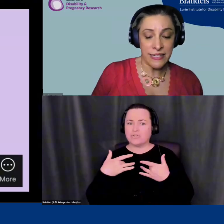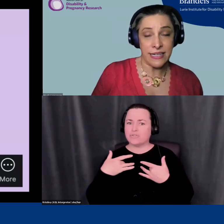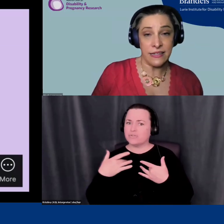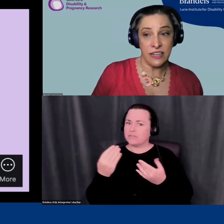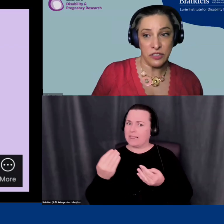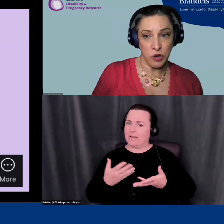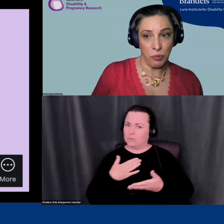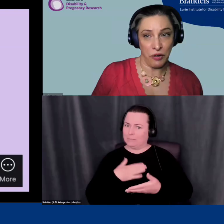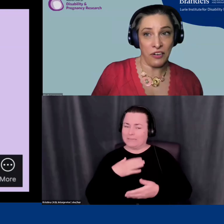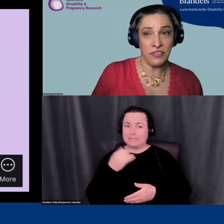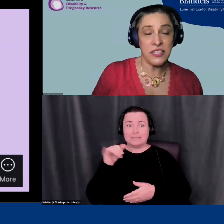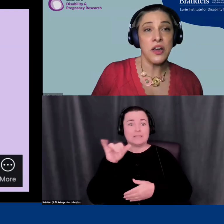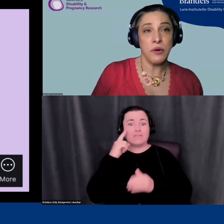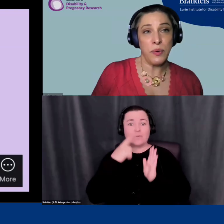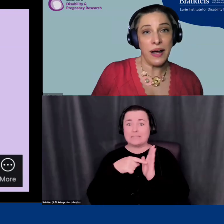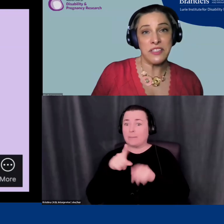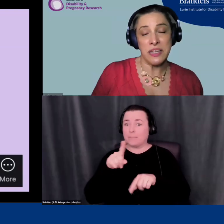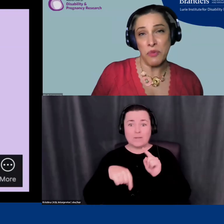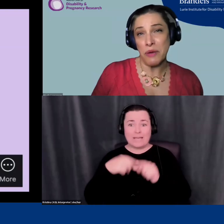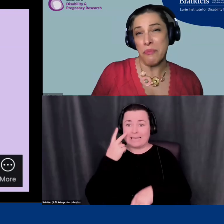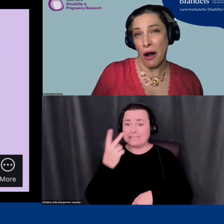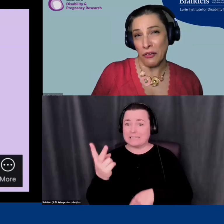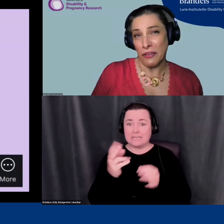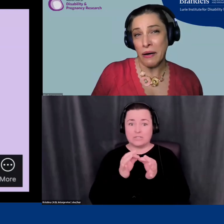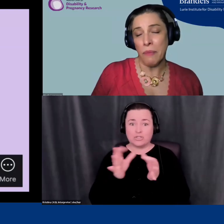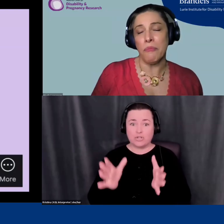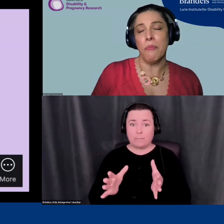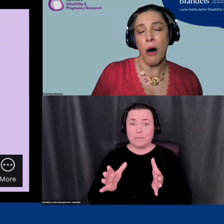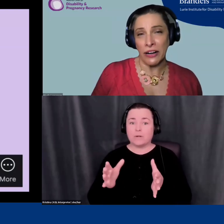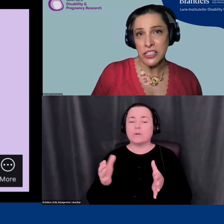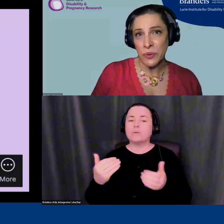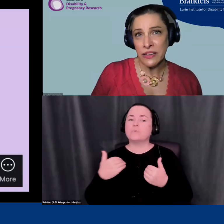see the interpreters, We have someone monitoring